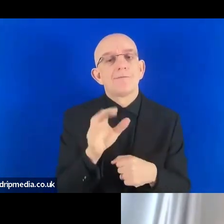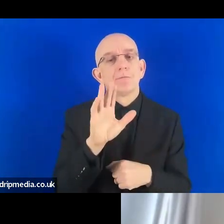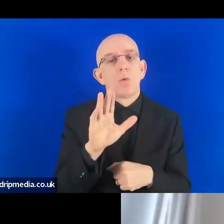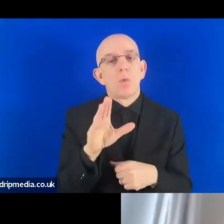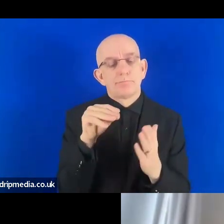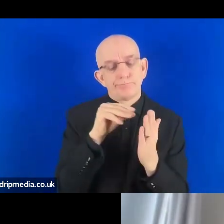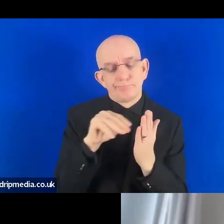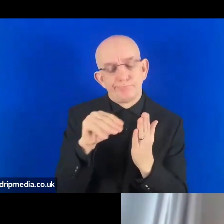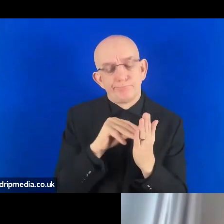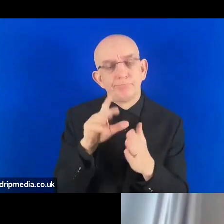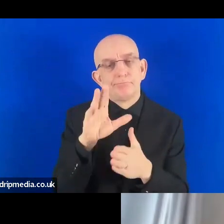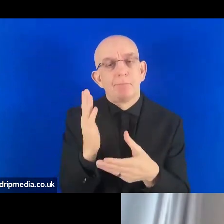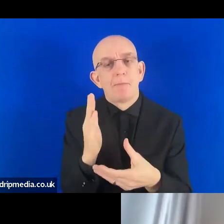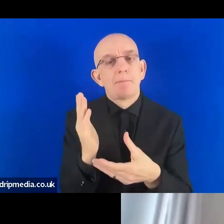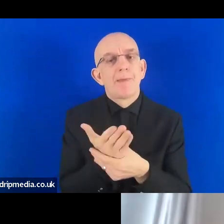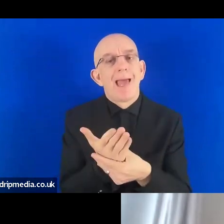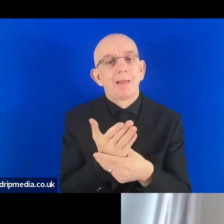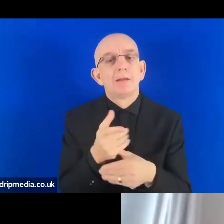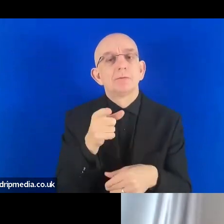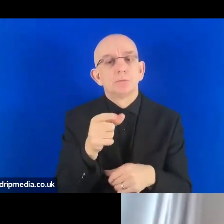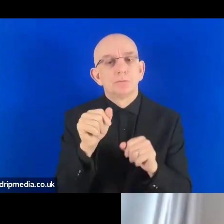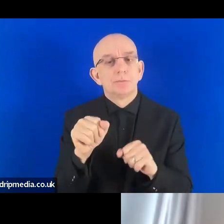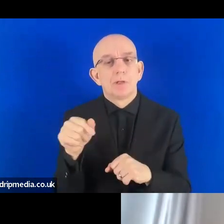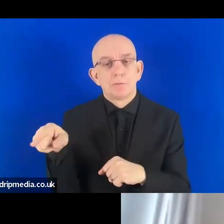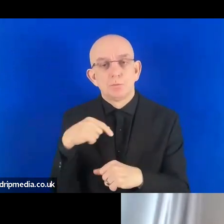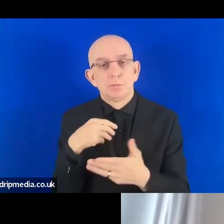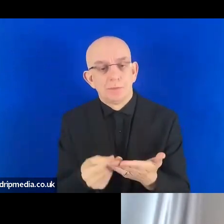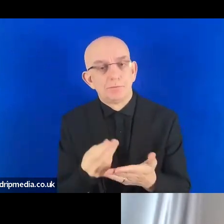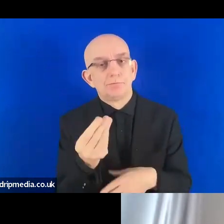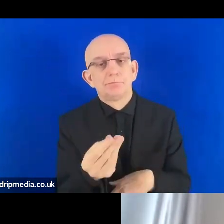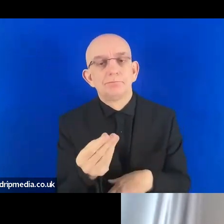Well, we will be doing wire transfers in the evening, so you will come and collect